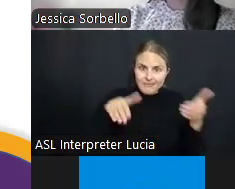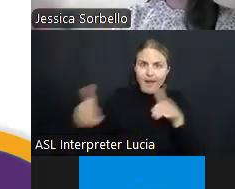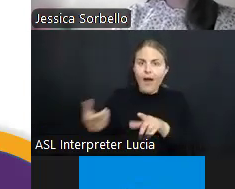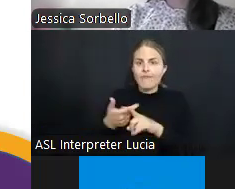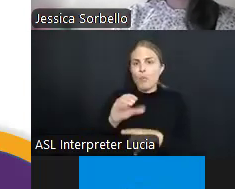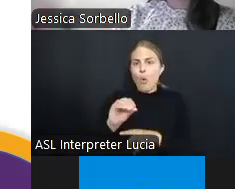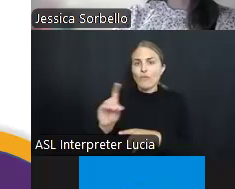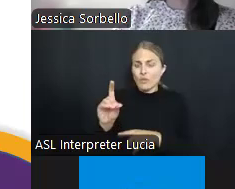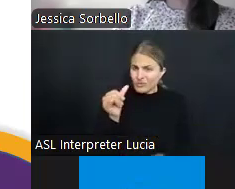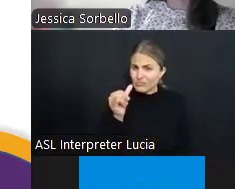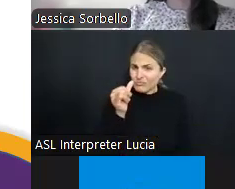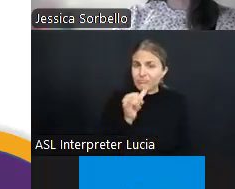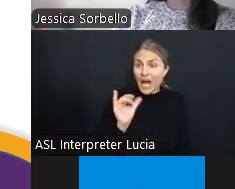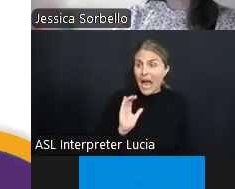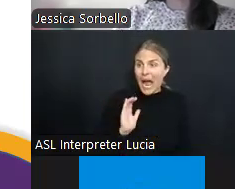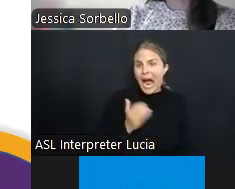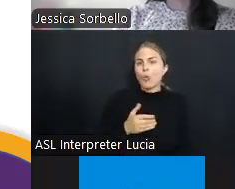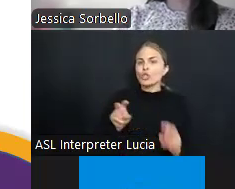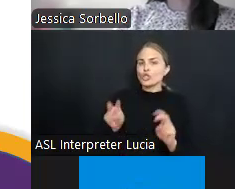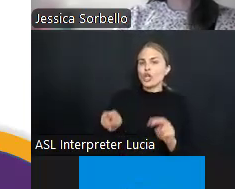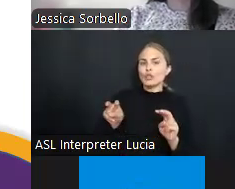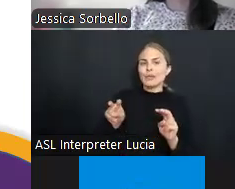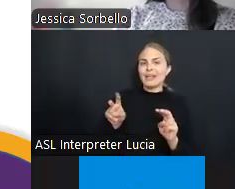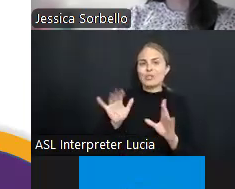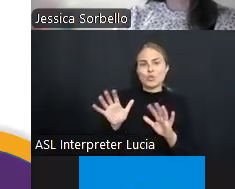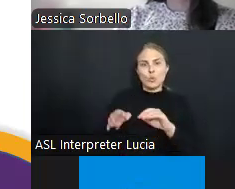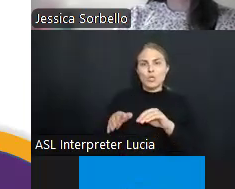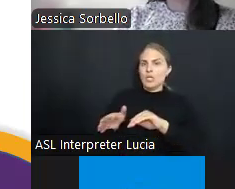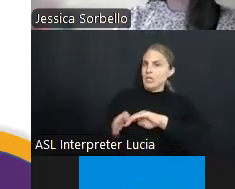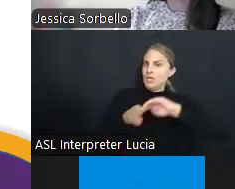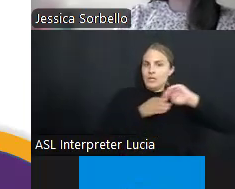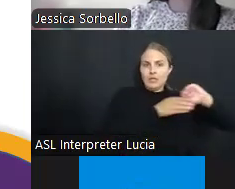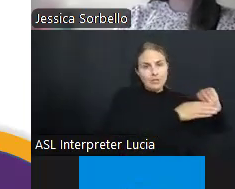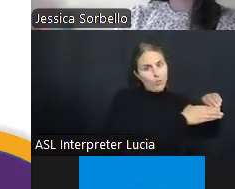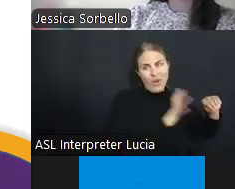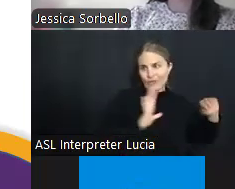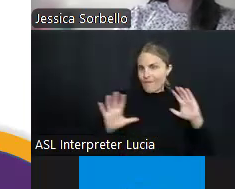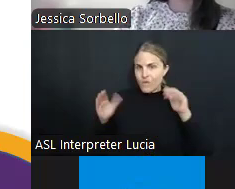And these medications save lives. Right? So, not